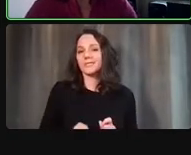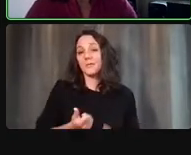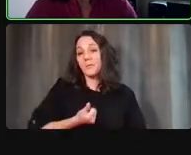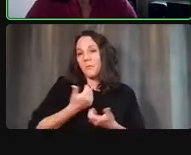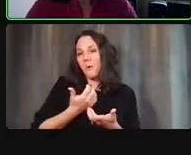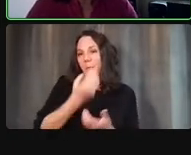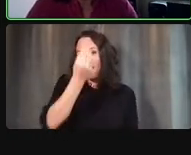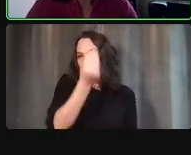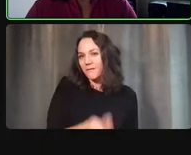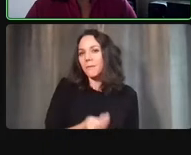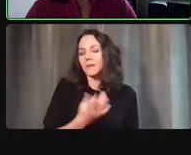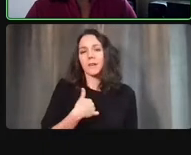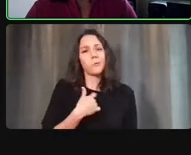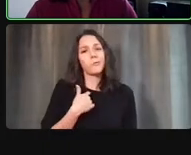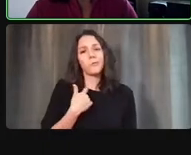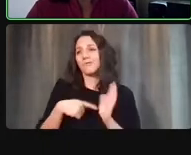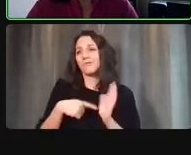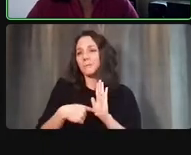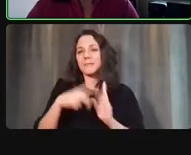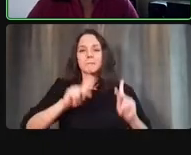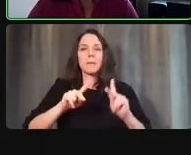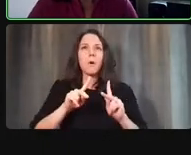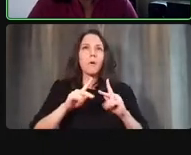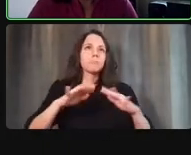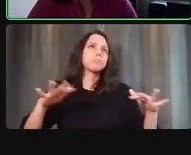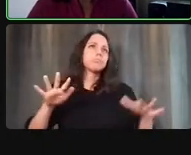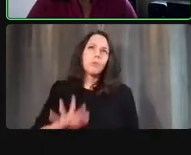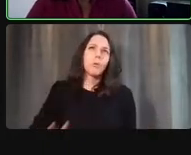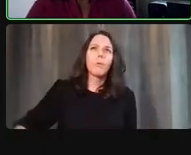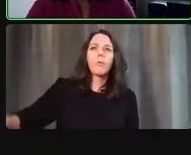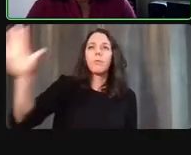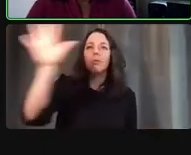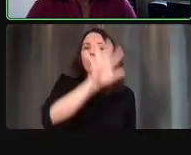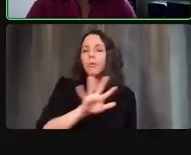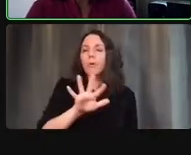And we use poetry as a foundation to promote wellness, mental health,